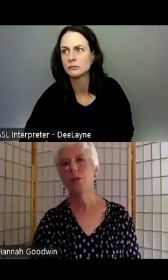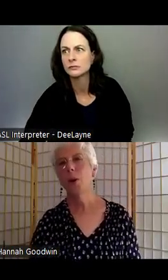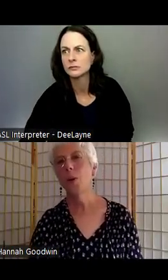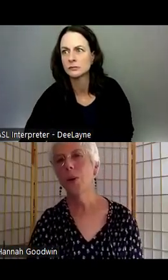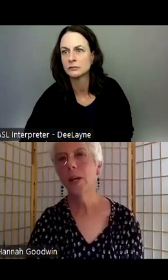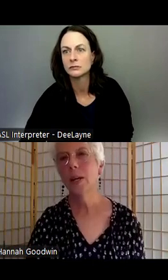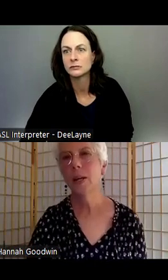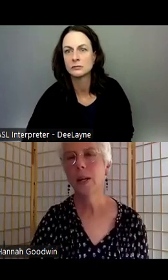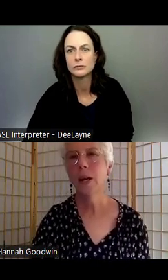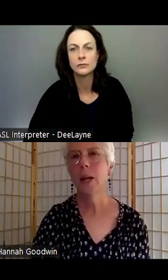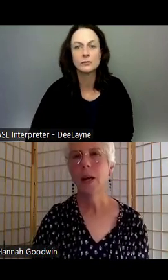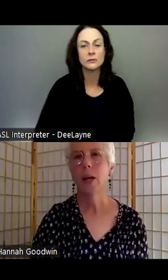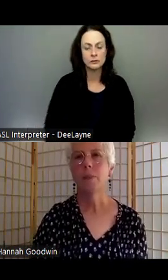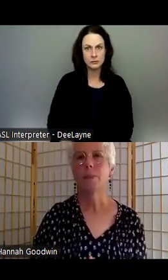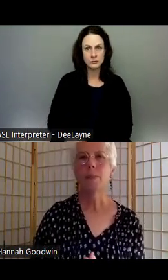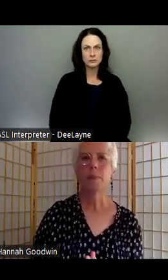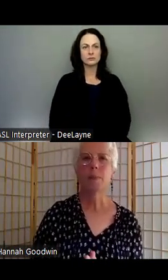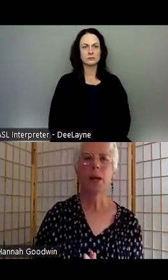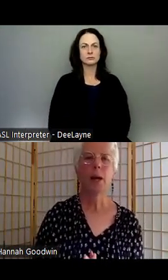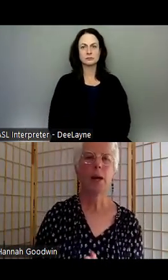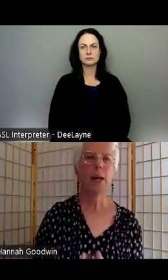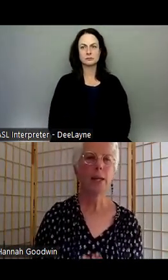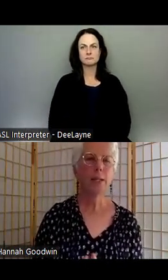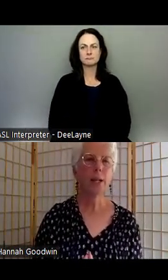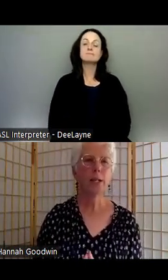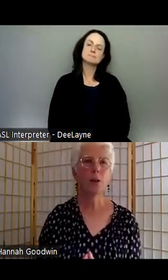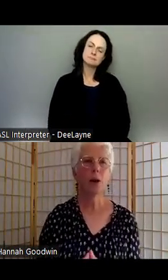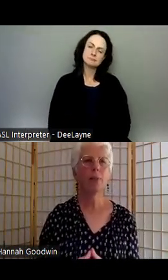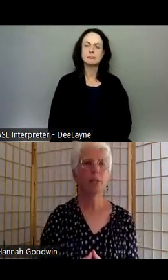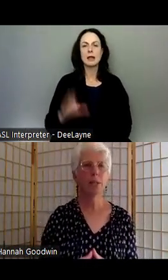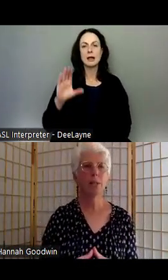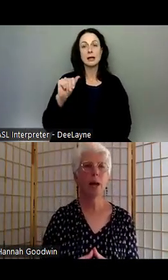So case studies are often designed to focus